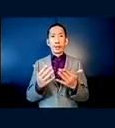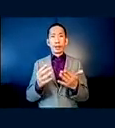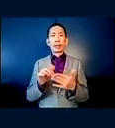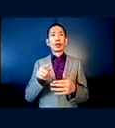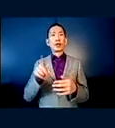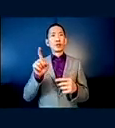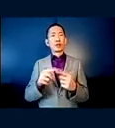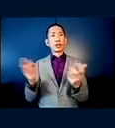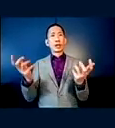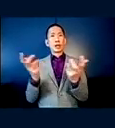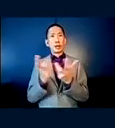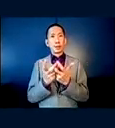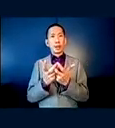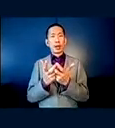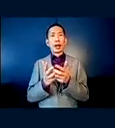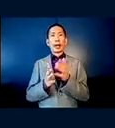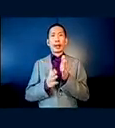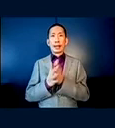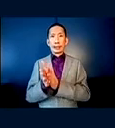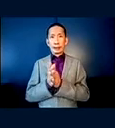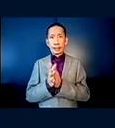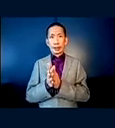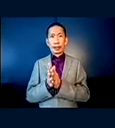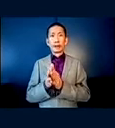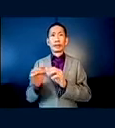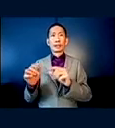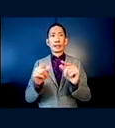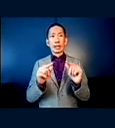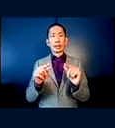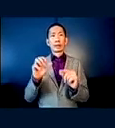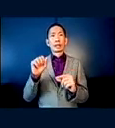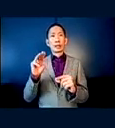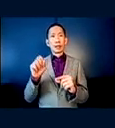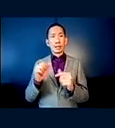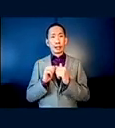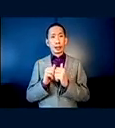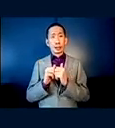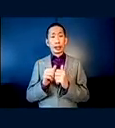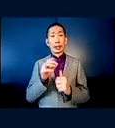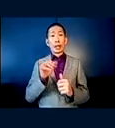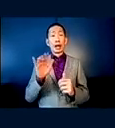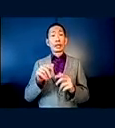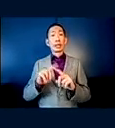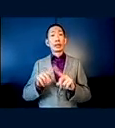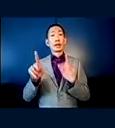BUT IT'S TO DO EVERYTHING THAT YOU SHOULD COMBINE INCENTIVES,